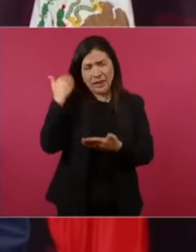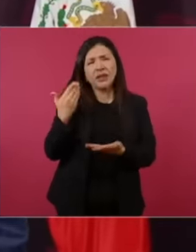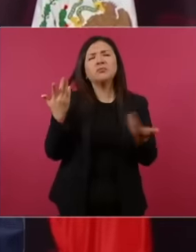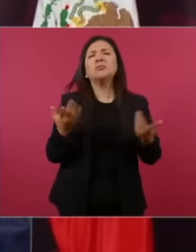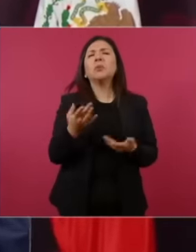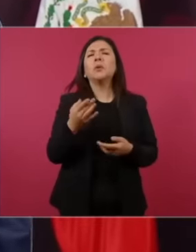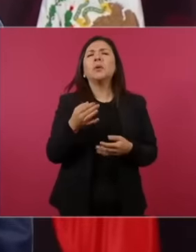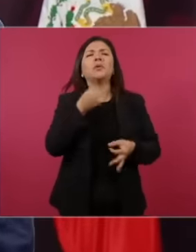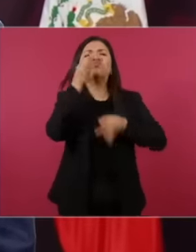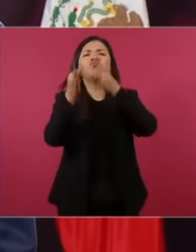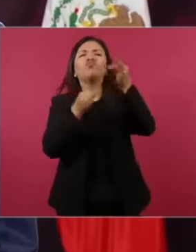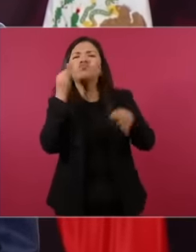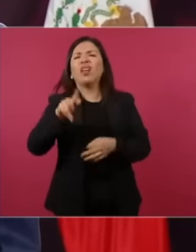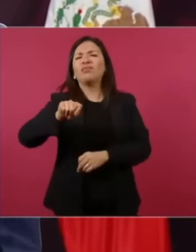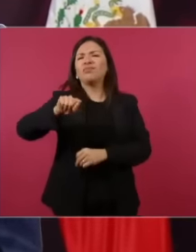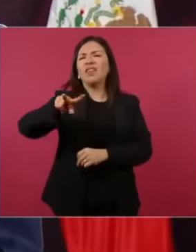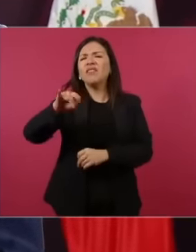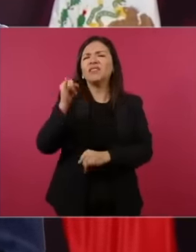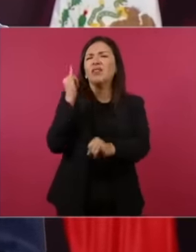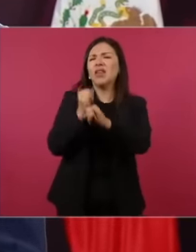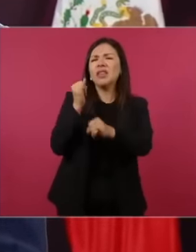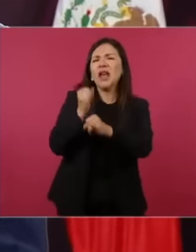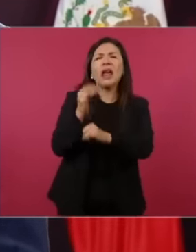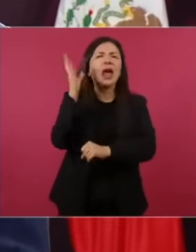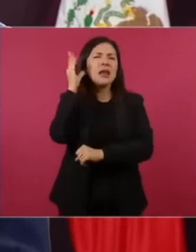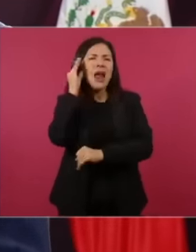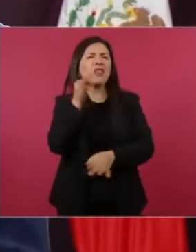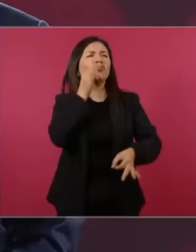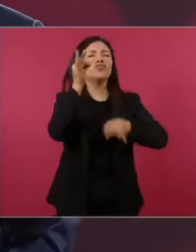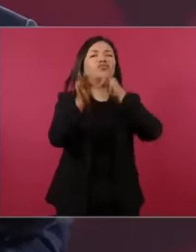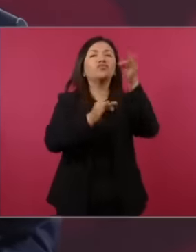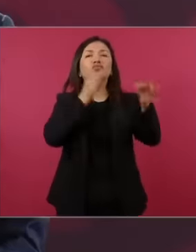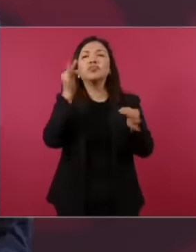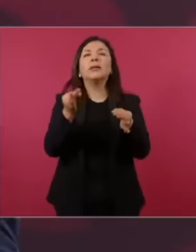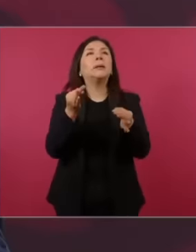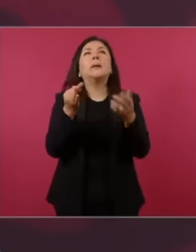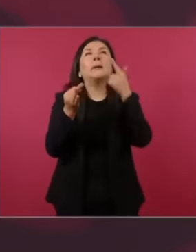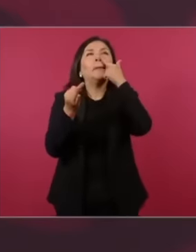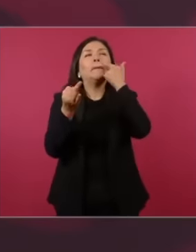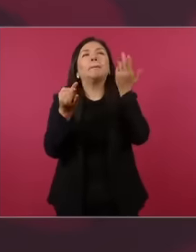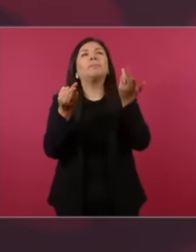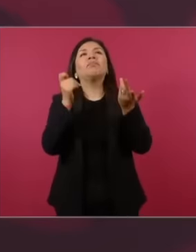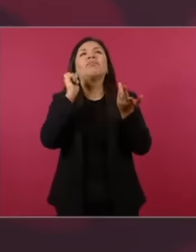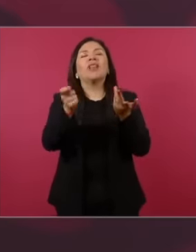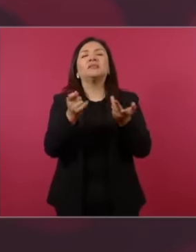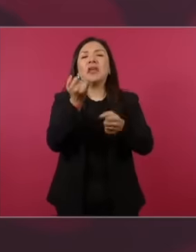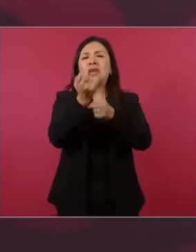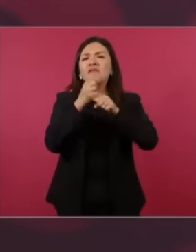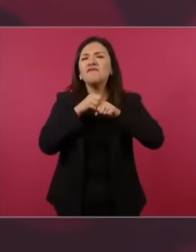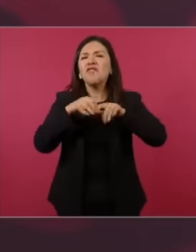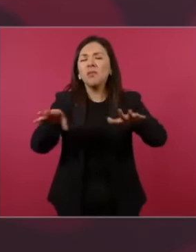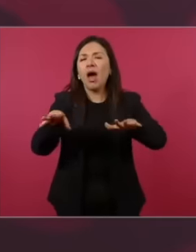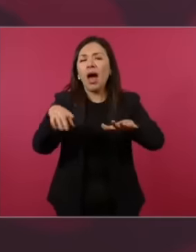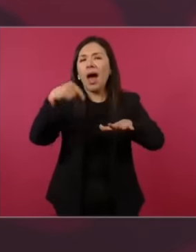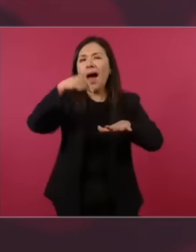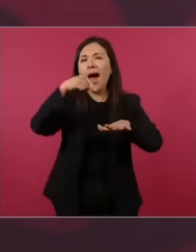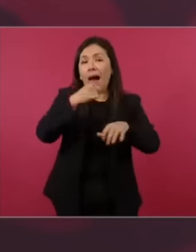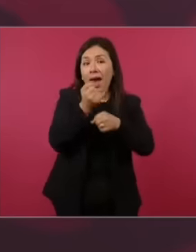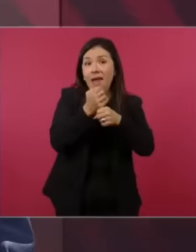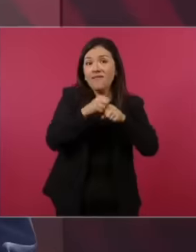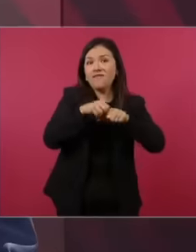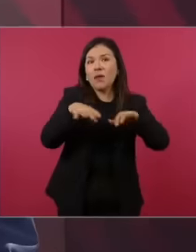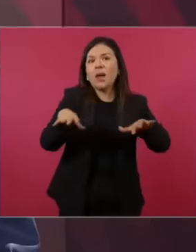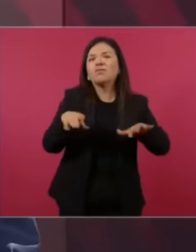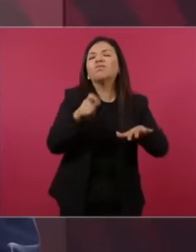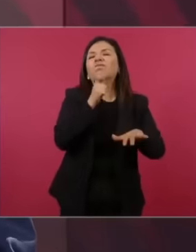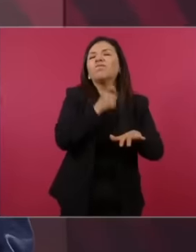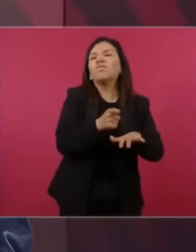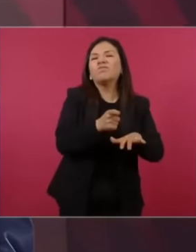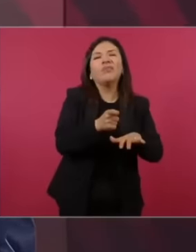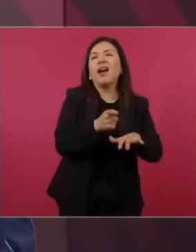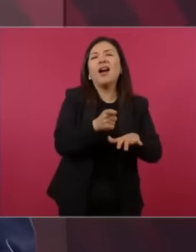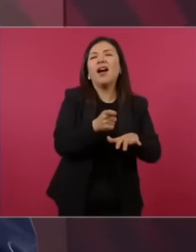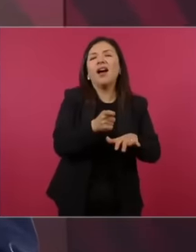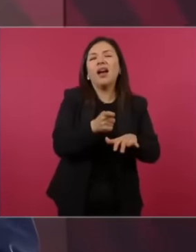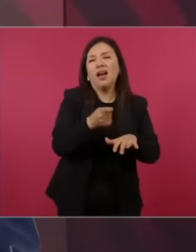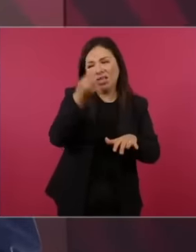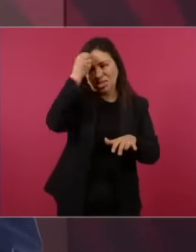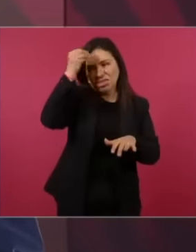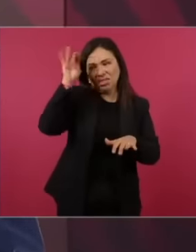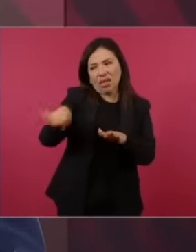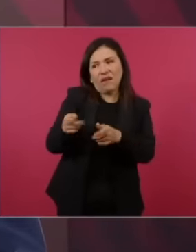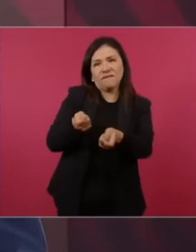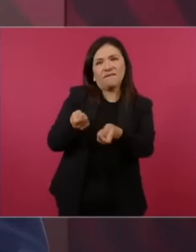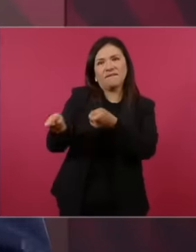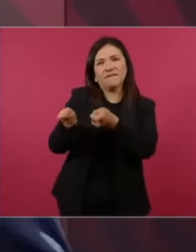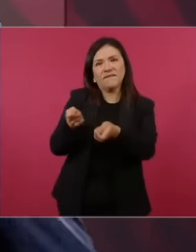media of manipulation was enough and